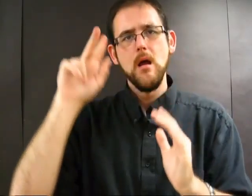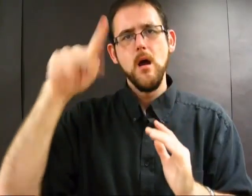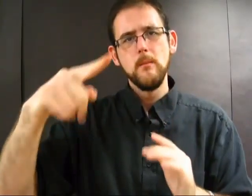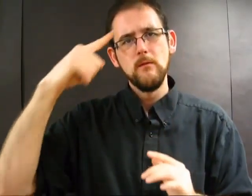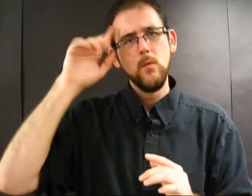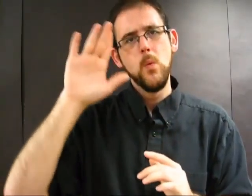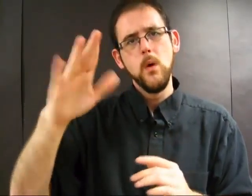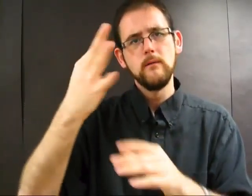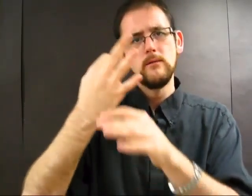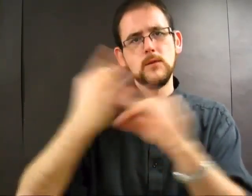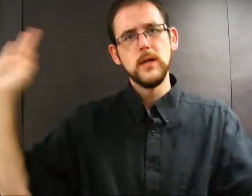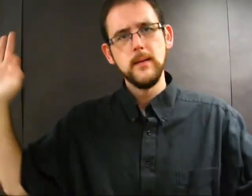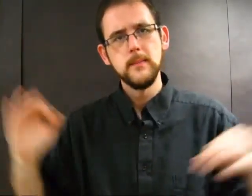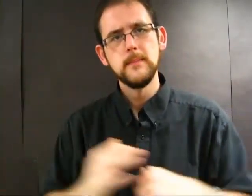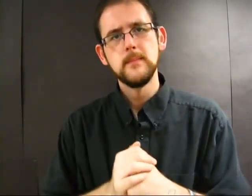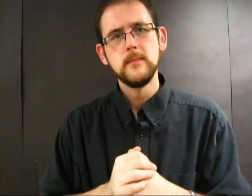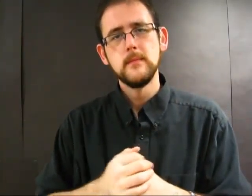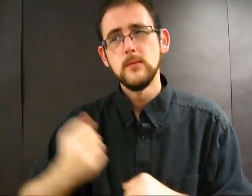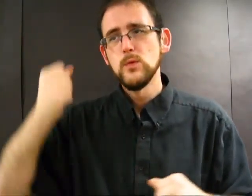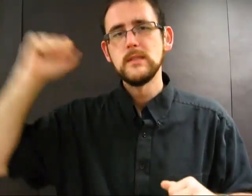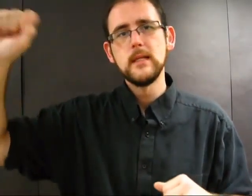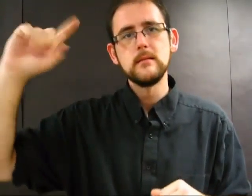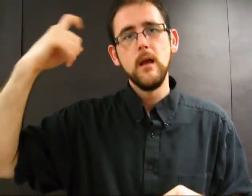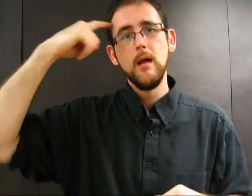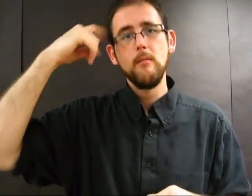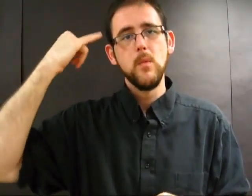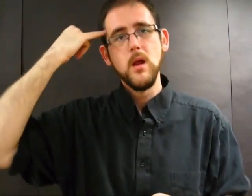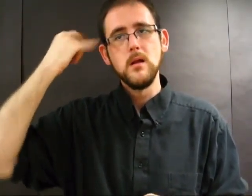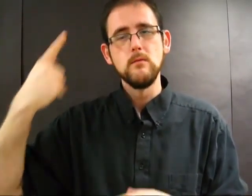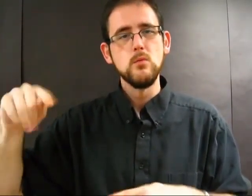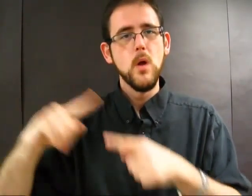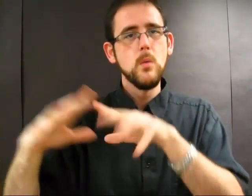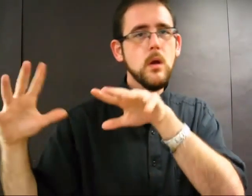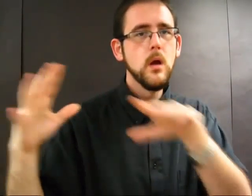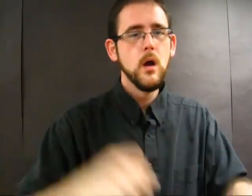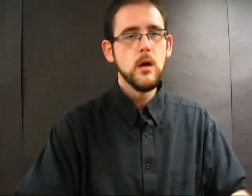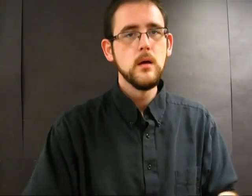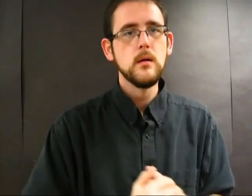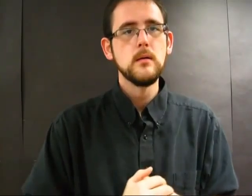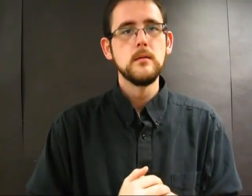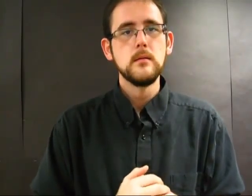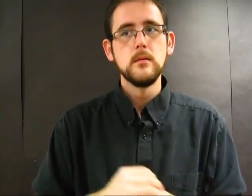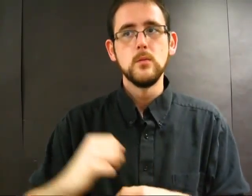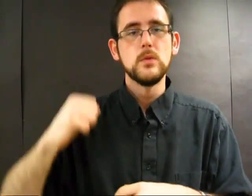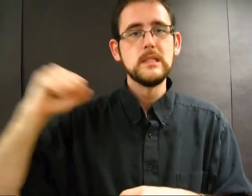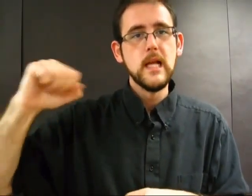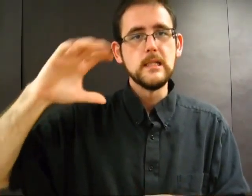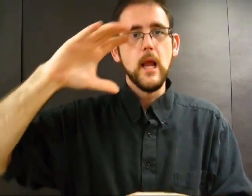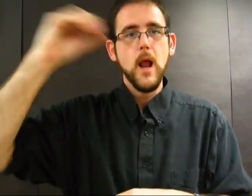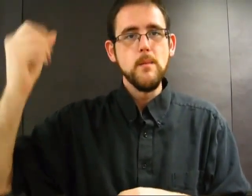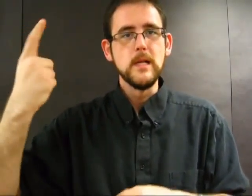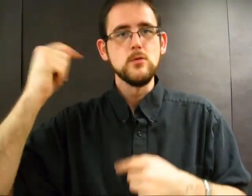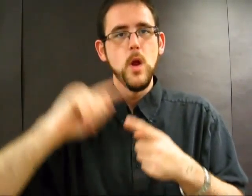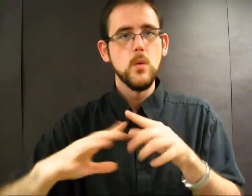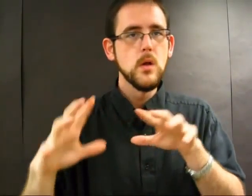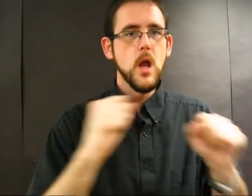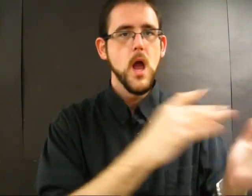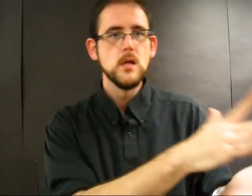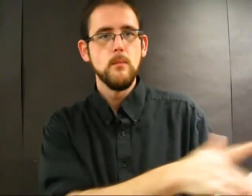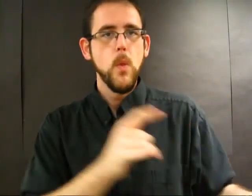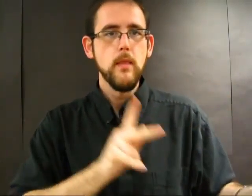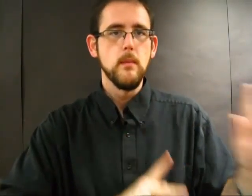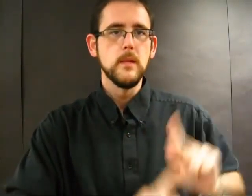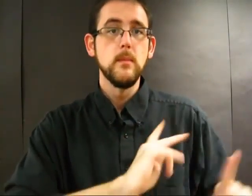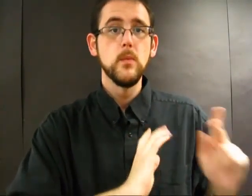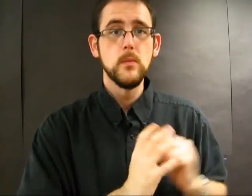up for your freedom and resisting oppression by governments and exploitation